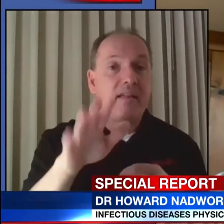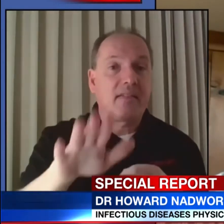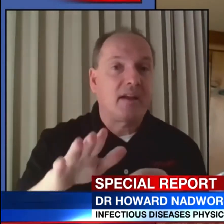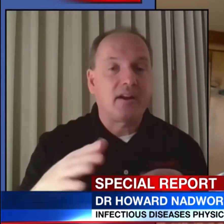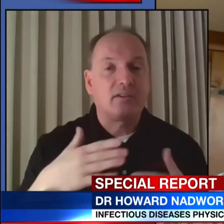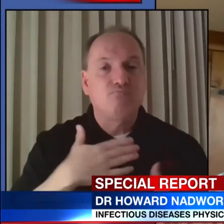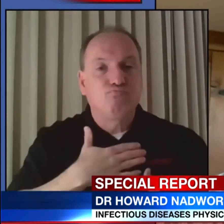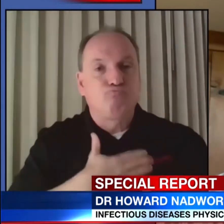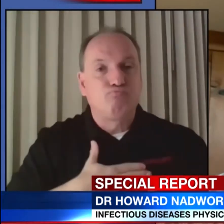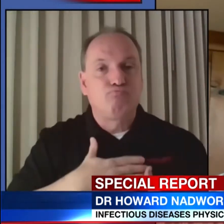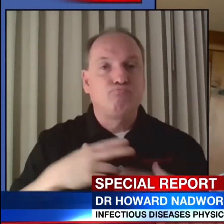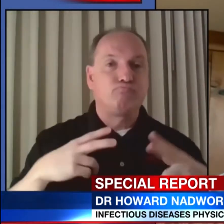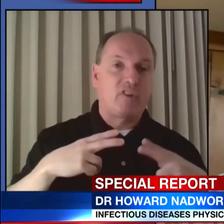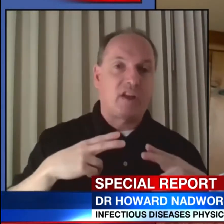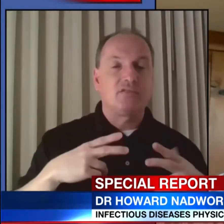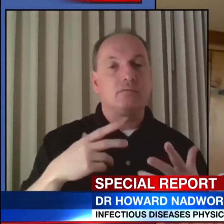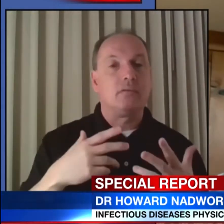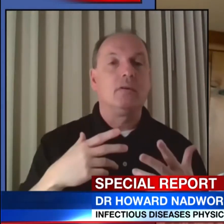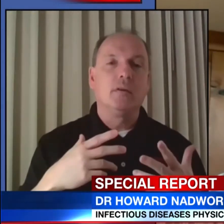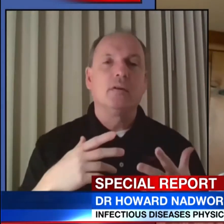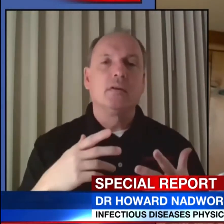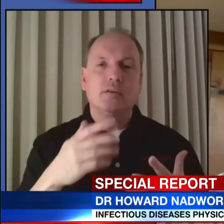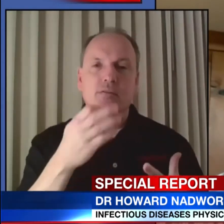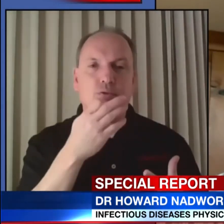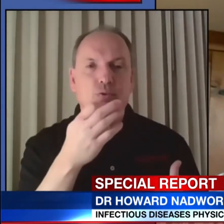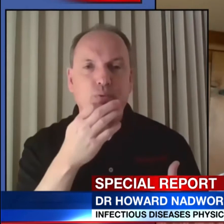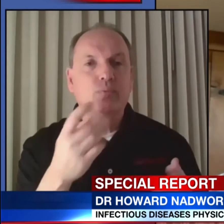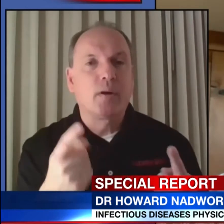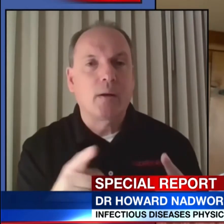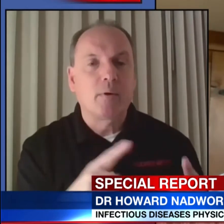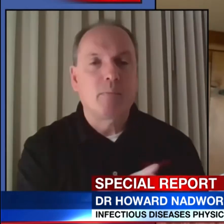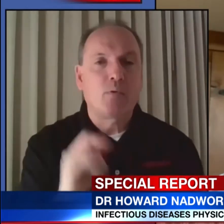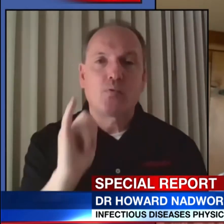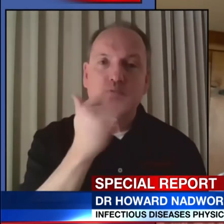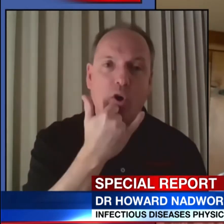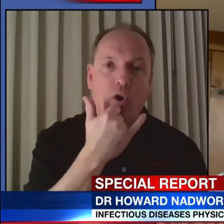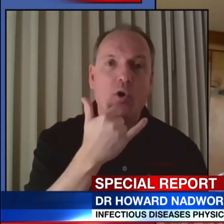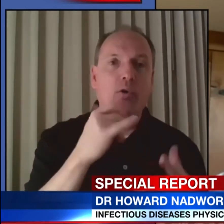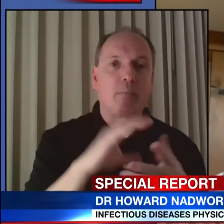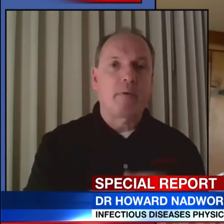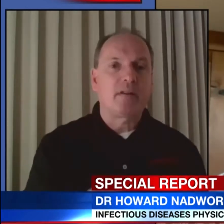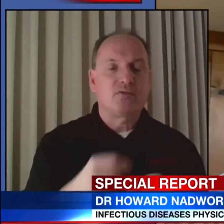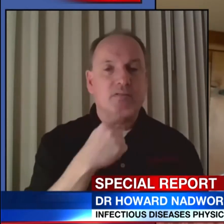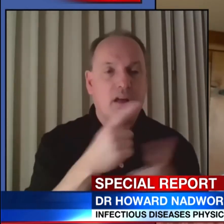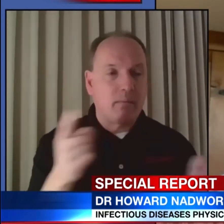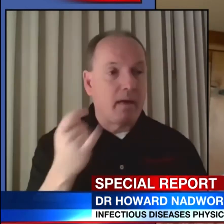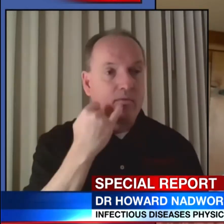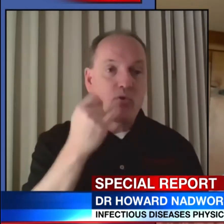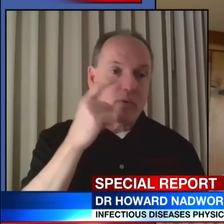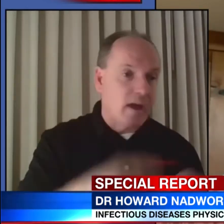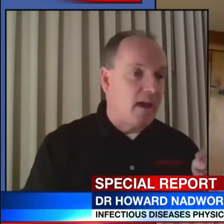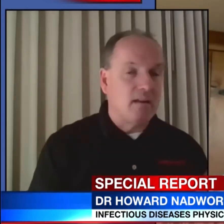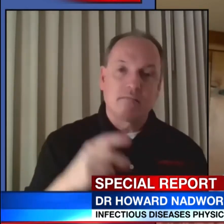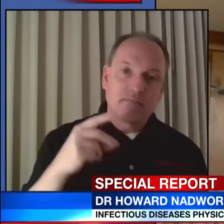WON'T HAPPEN IMMEDIATELY. I THINK MOST PEOPLE ARE WISE ENOUGH TO UNDERSTAND EVEN IF THEY ARE DELAYING THEIR GRATIFICATION, THE GRATIFICATION WILL LIKELY